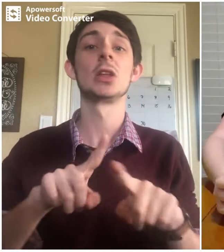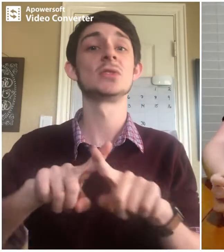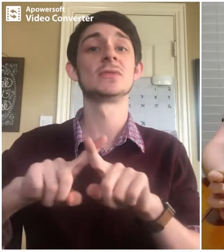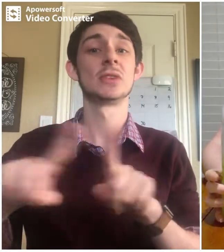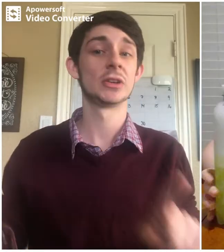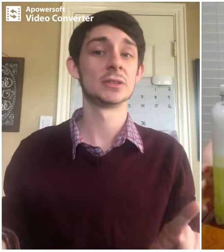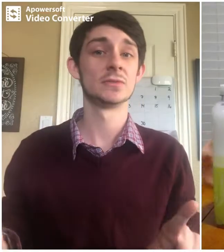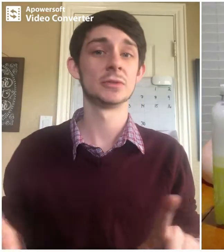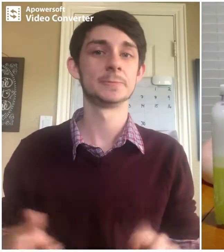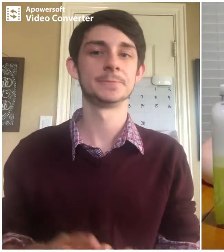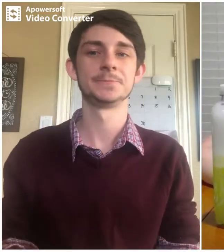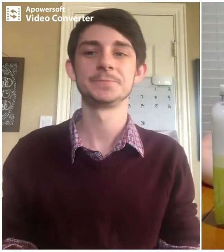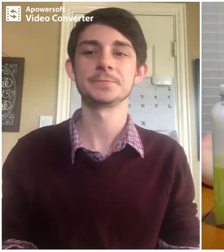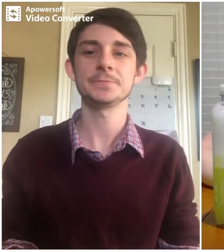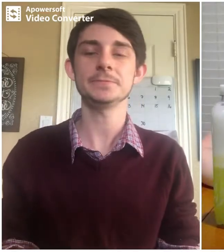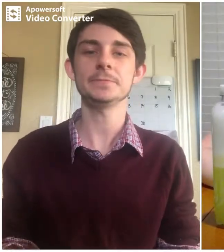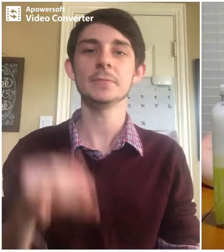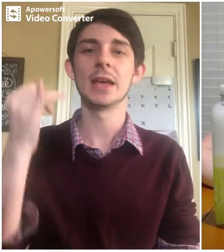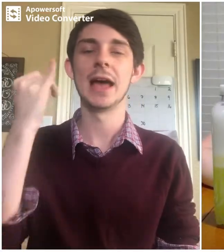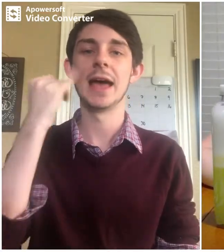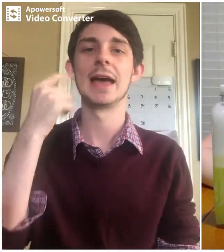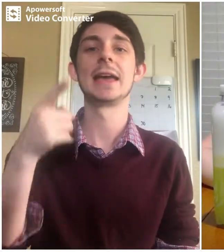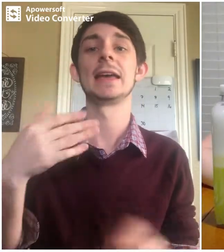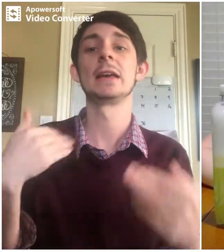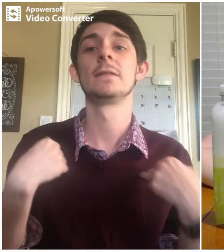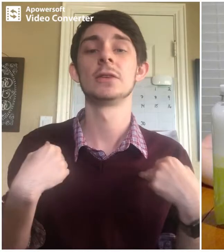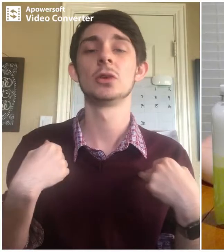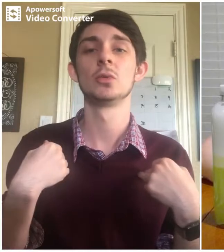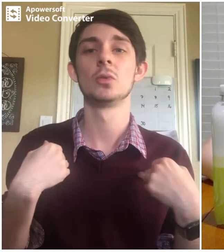would like you can take one of these or you can take food color and put it in